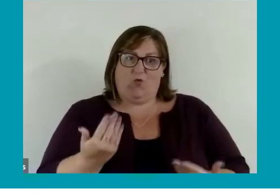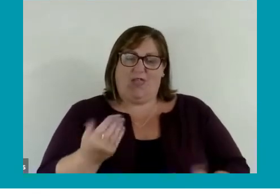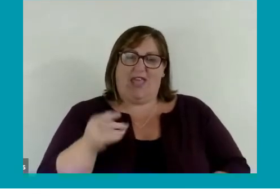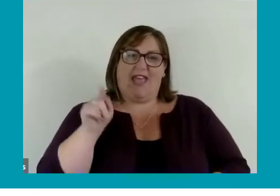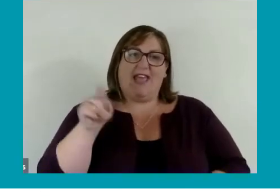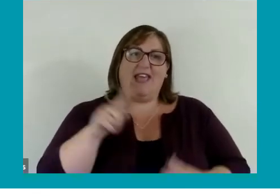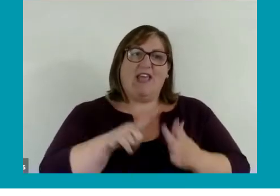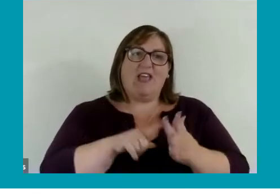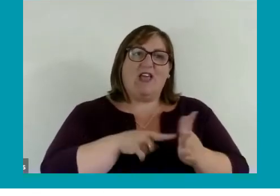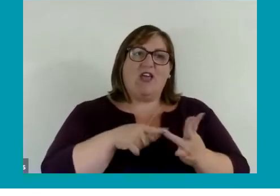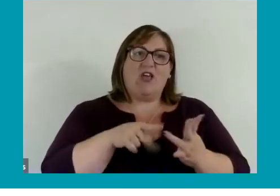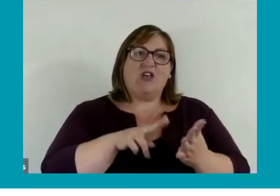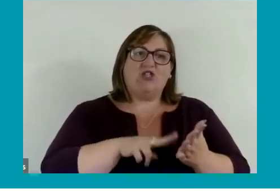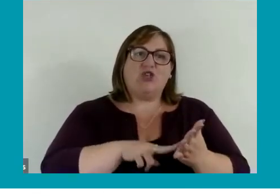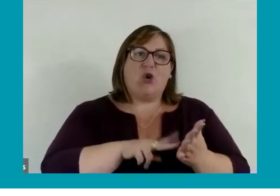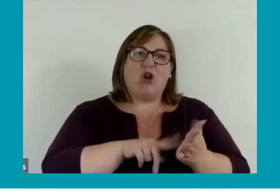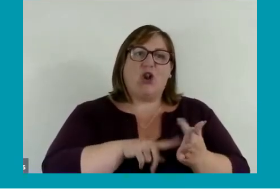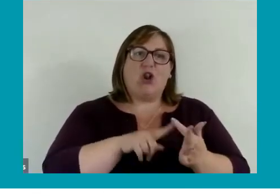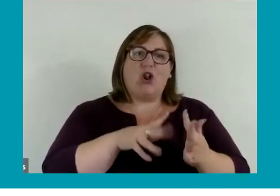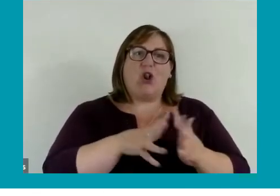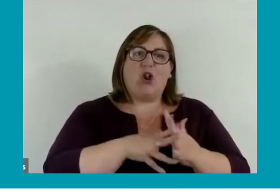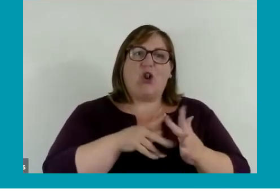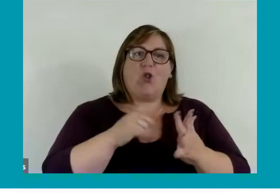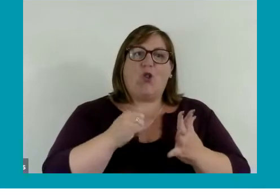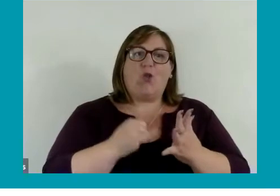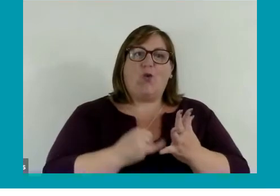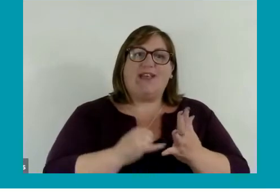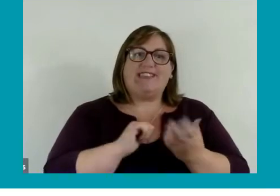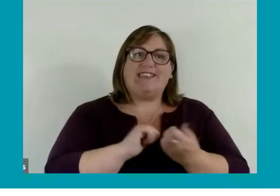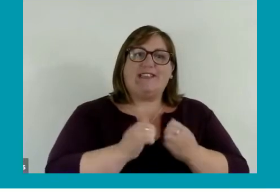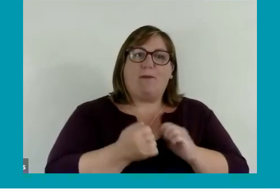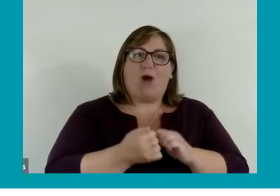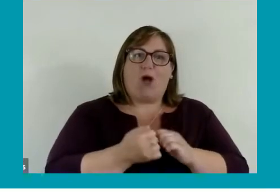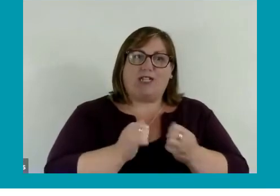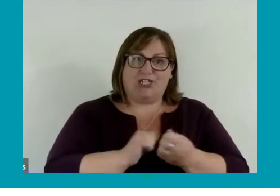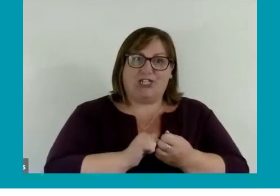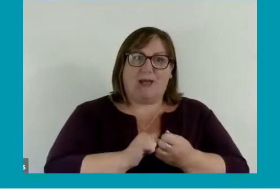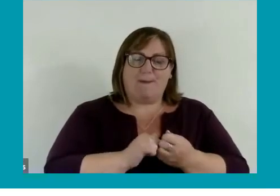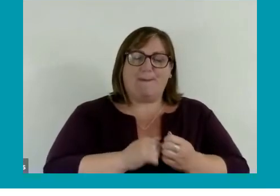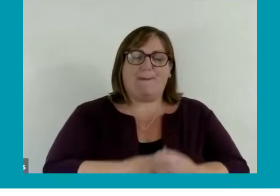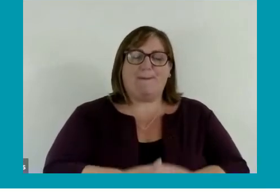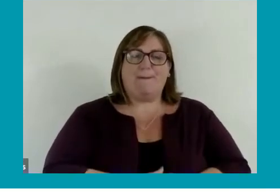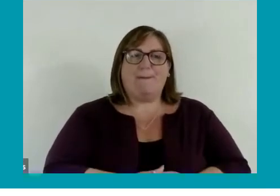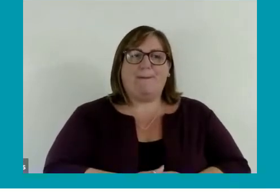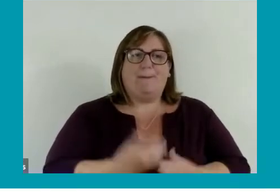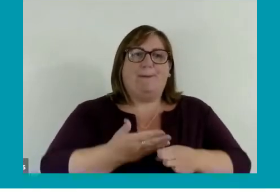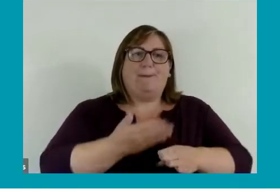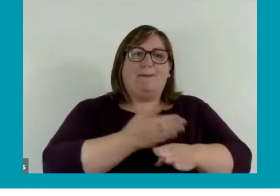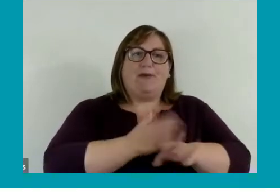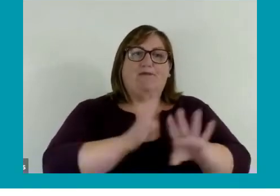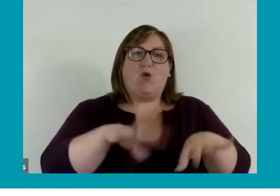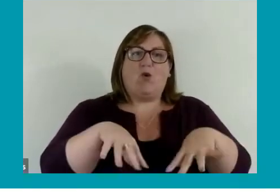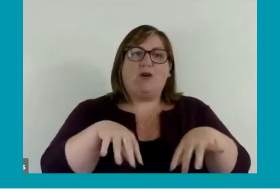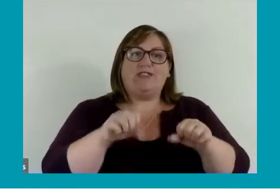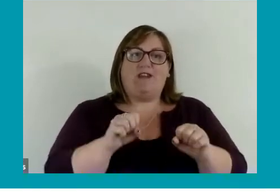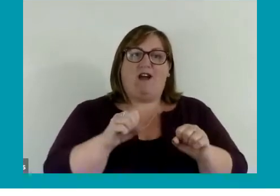and uh before we start what I wanted to do first of all was just uh introduce you to our fabulous